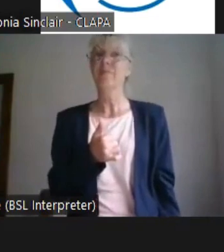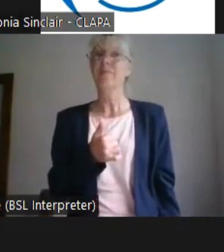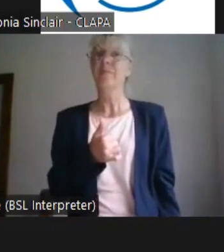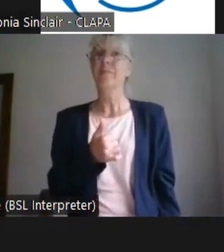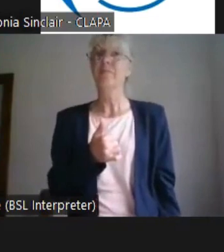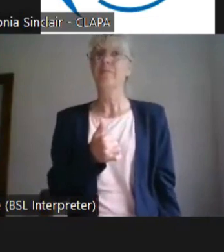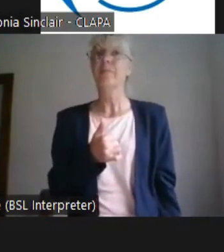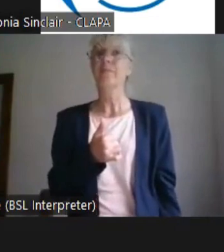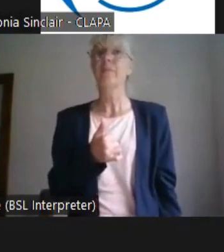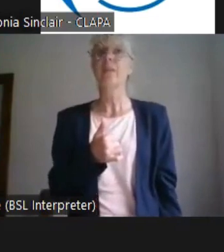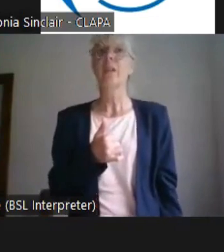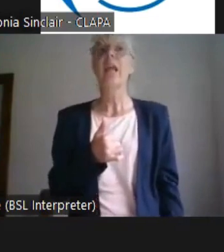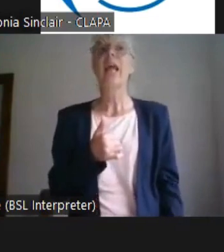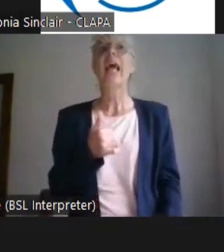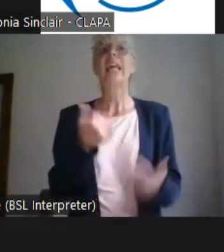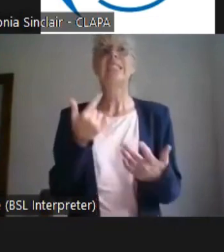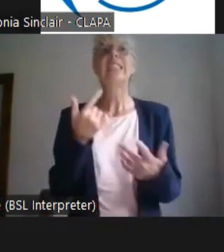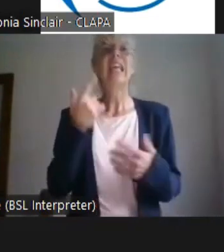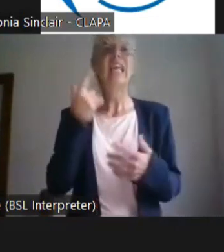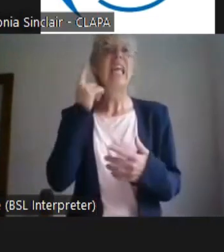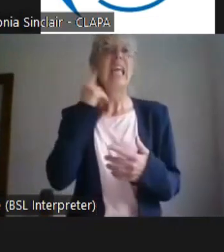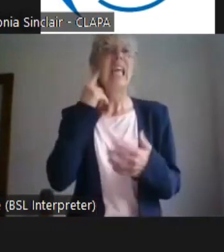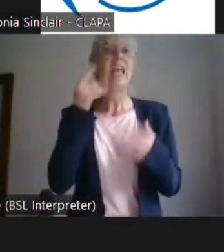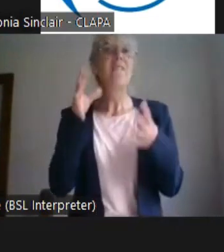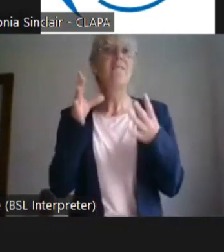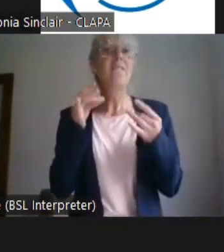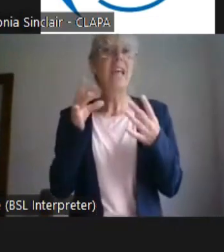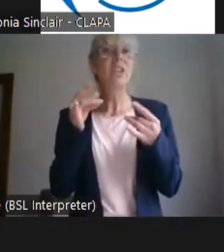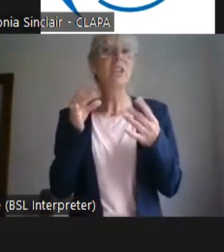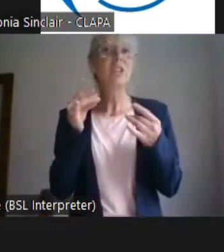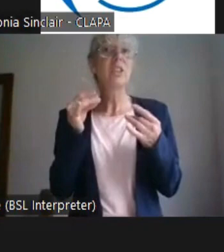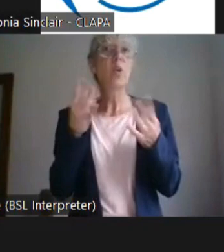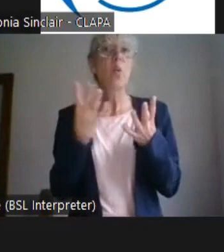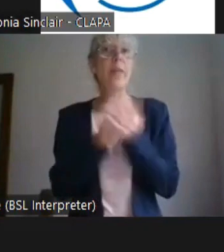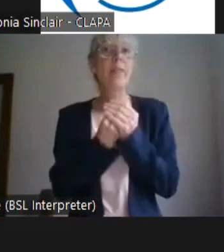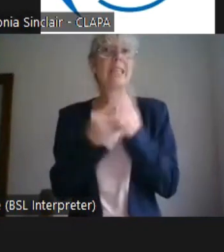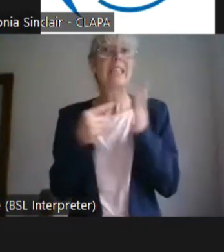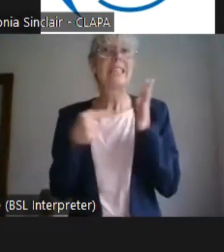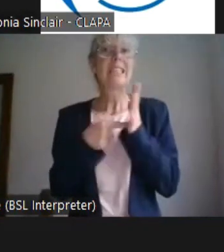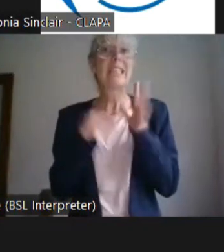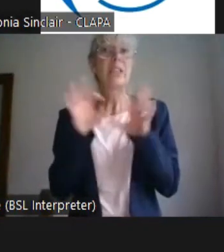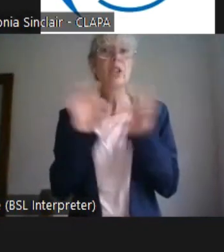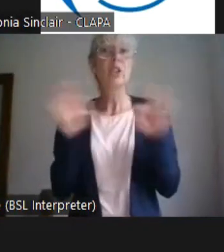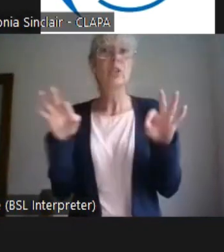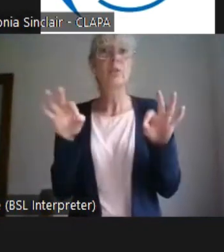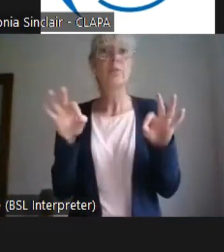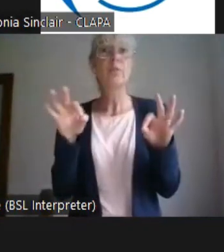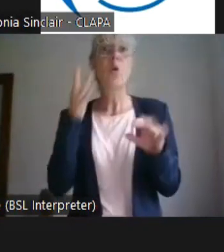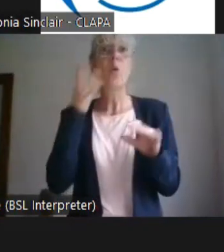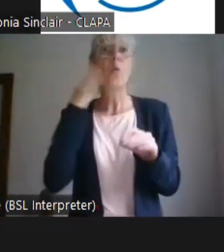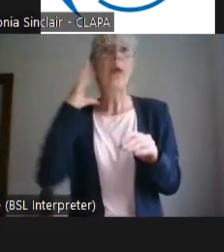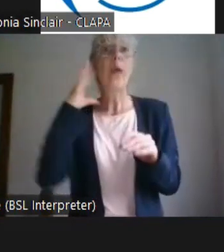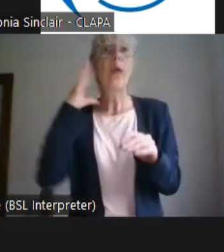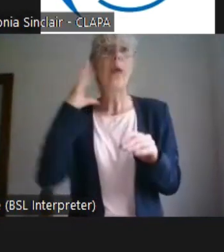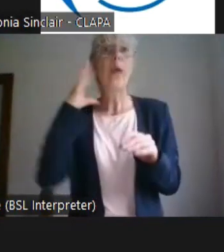infections while I had a teacher and when it was removed and a permanent perforation